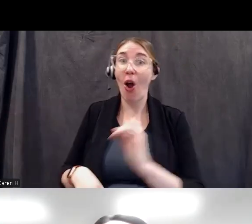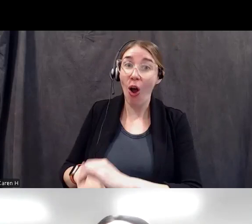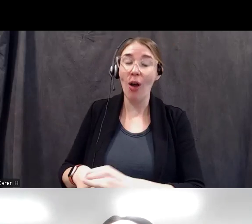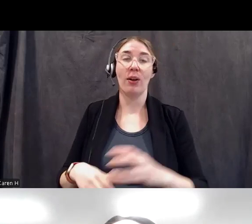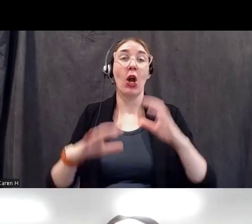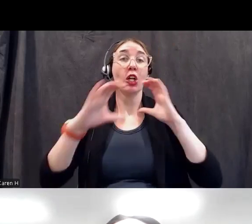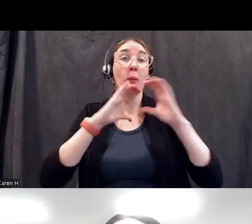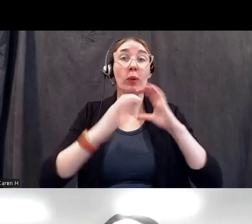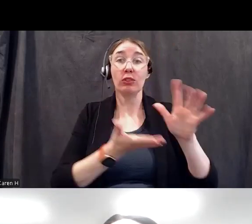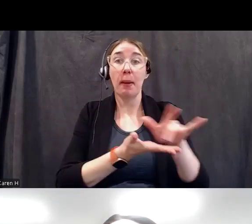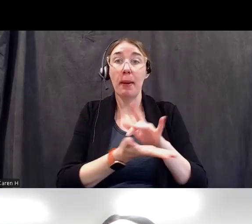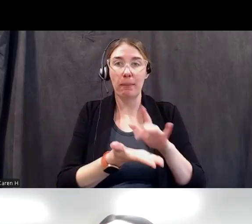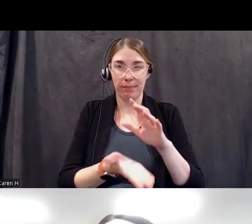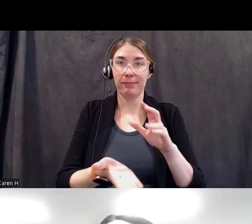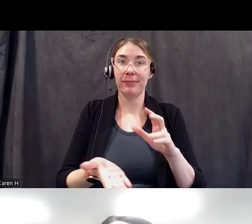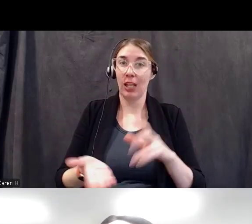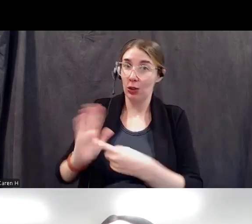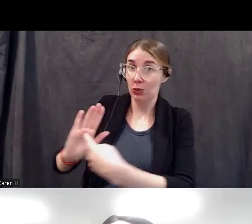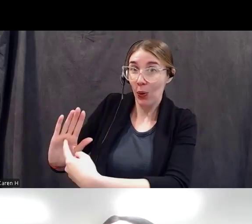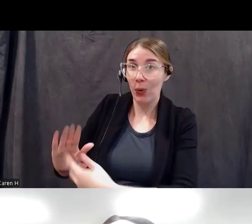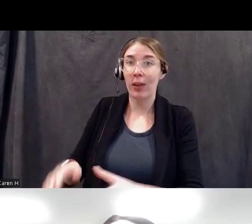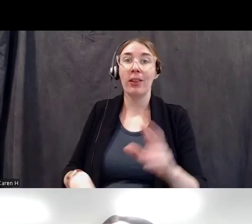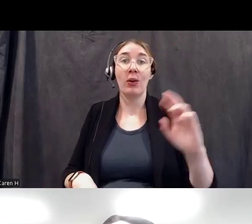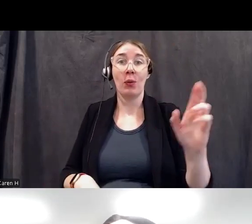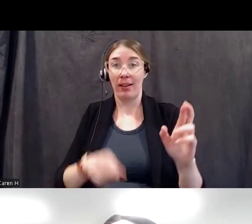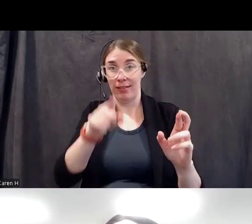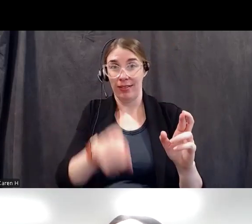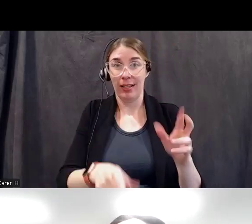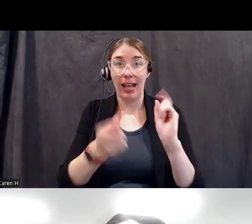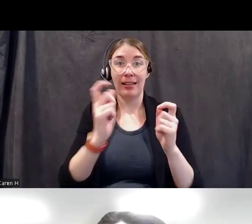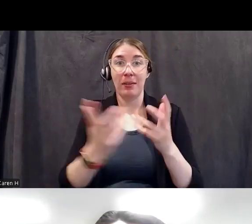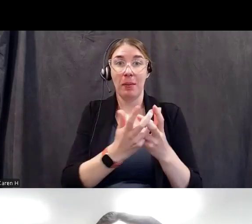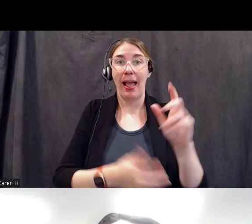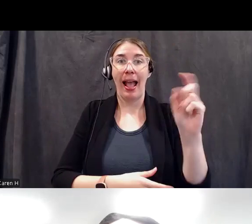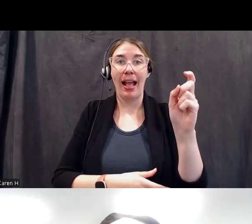one here in the middle picture, and then all the way on the right is an adaptive Xbox controller.